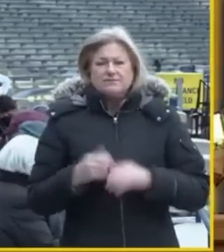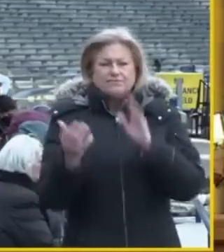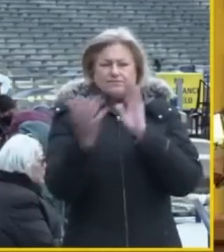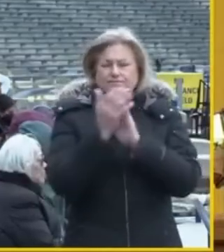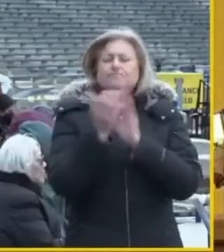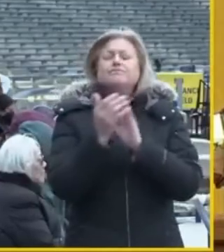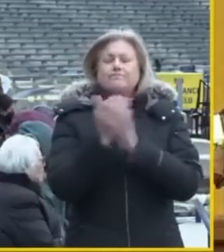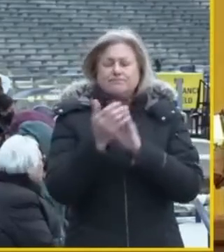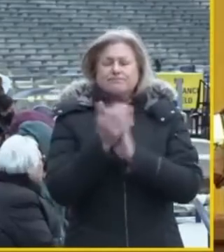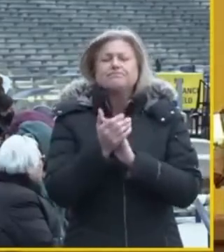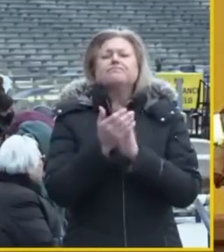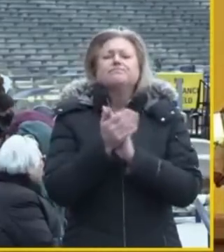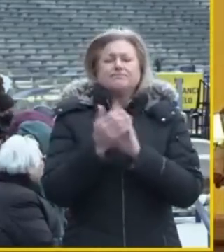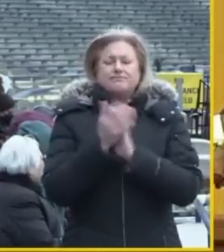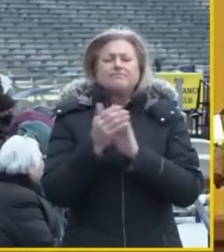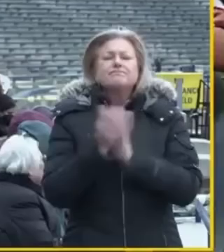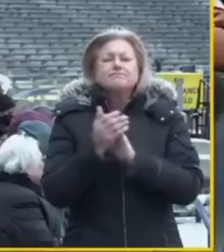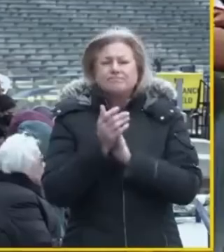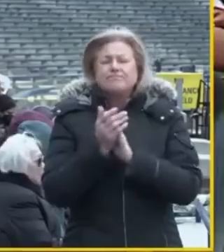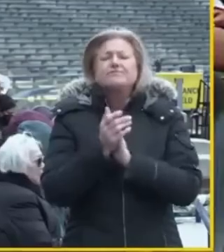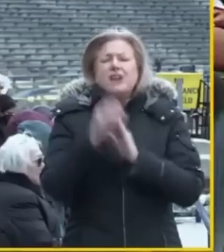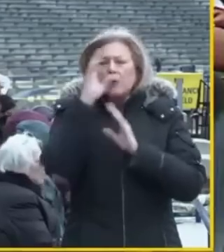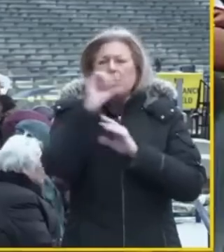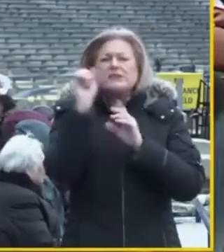(audience applauding)